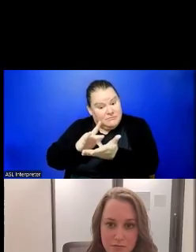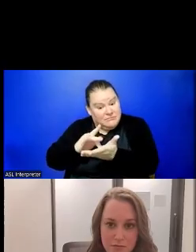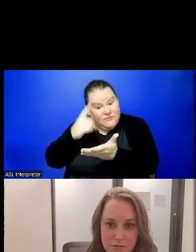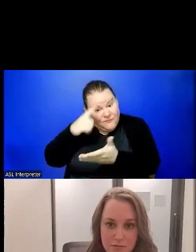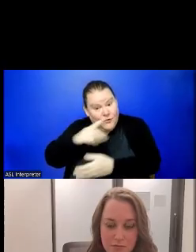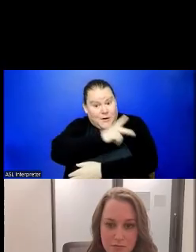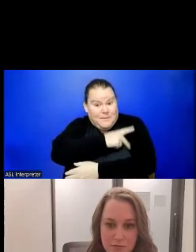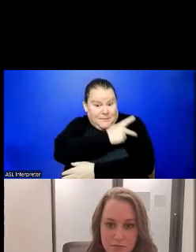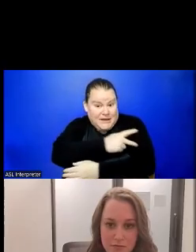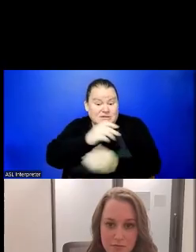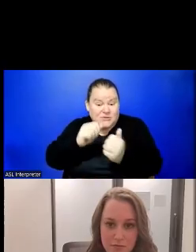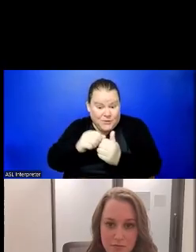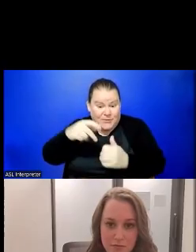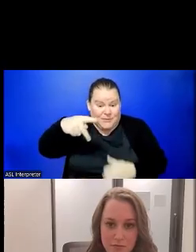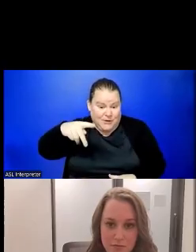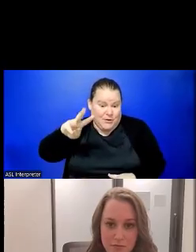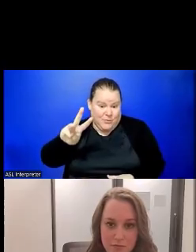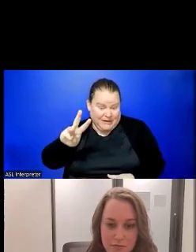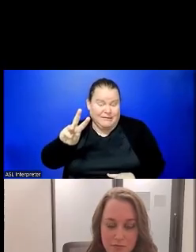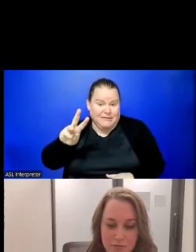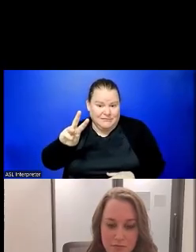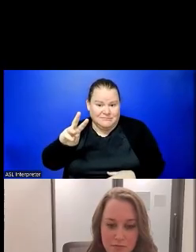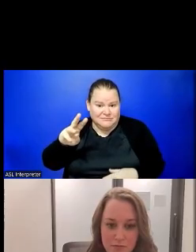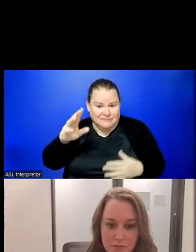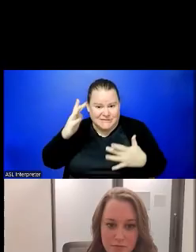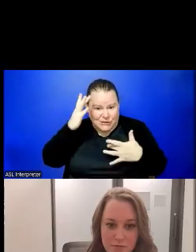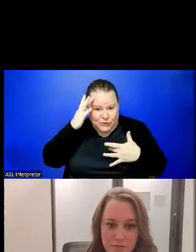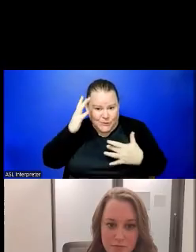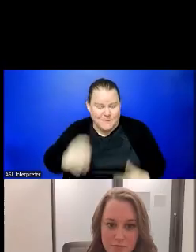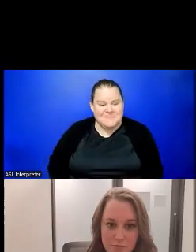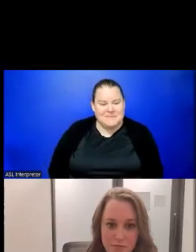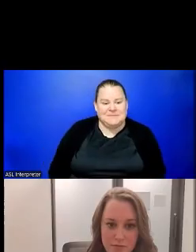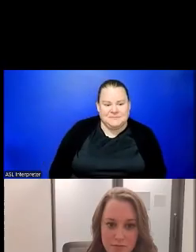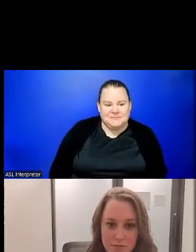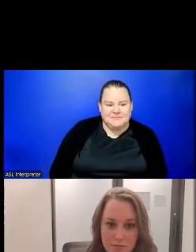worth mentioning that disclosure. Okay, next. So let's